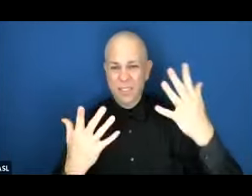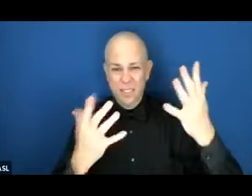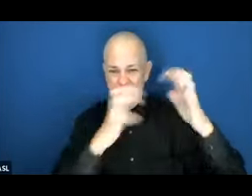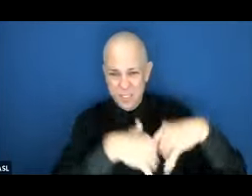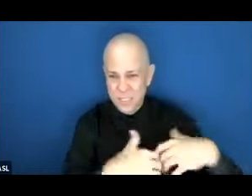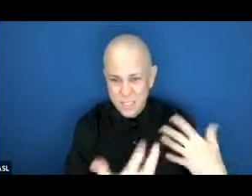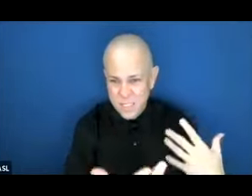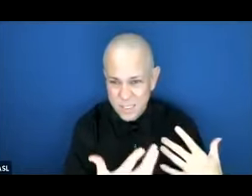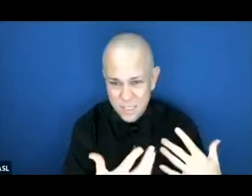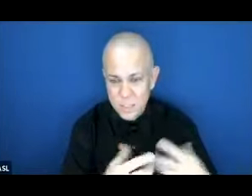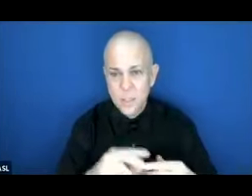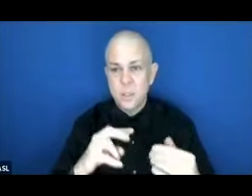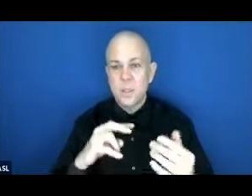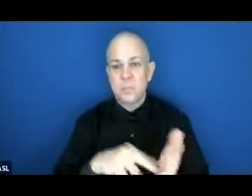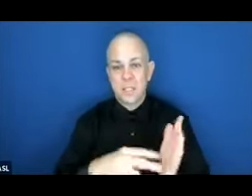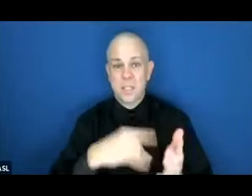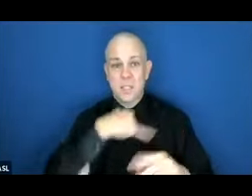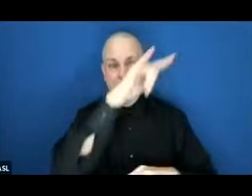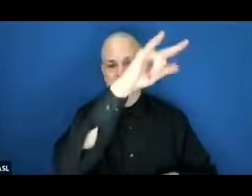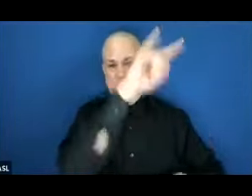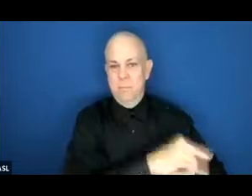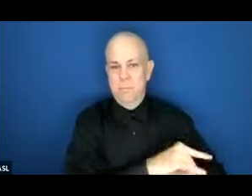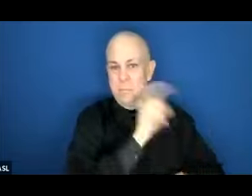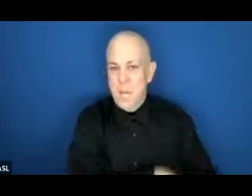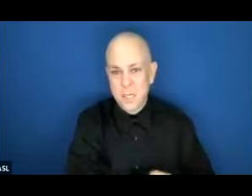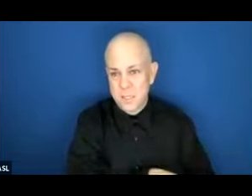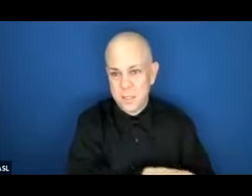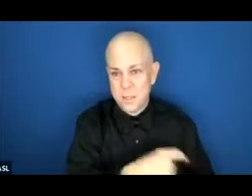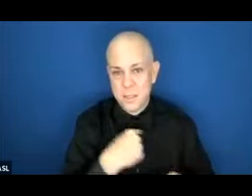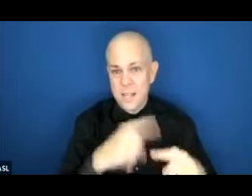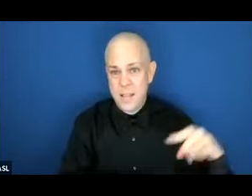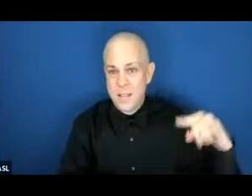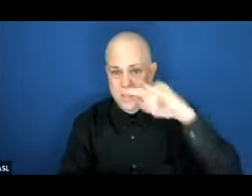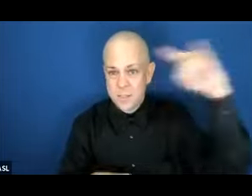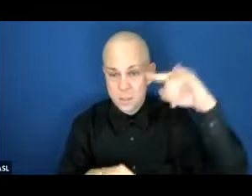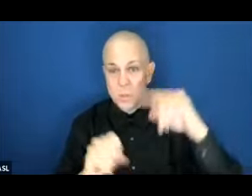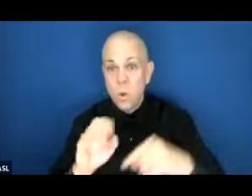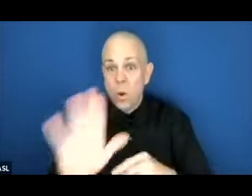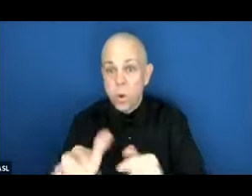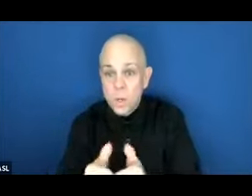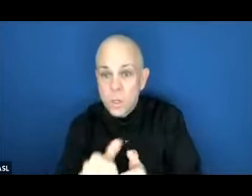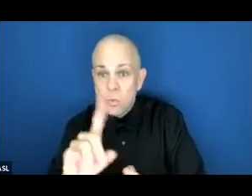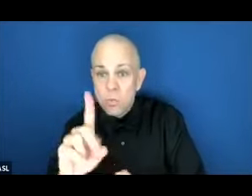aircraft and as you heard with the clear skies we're starting to do that and they're very effective